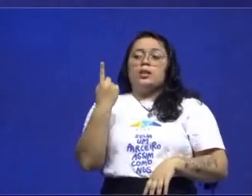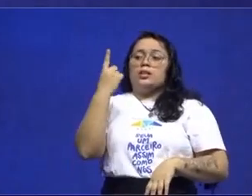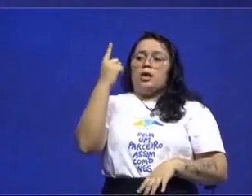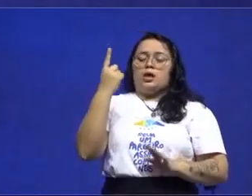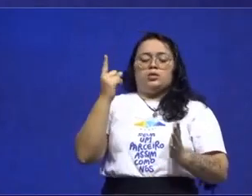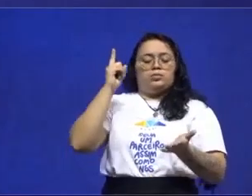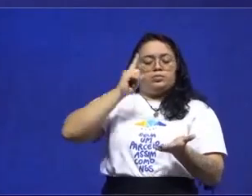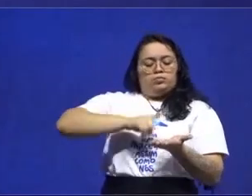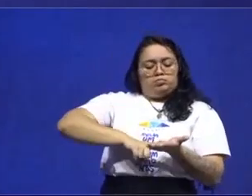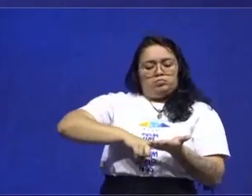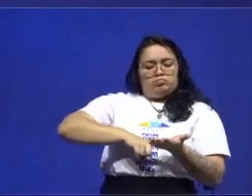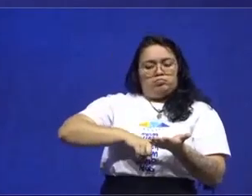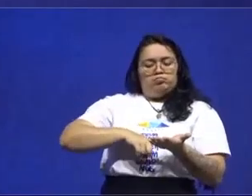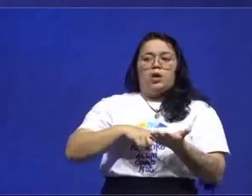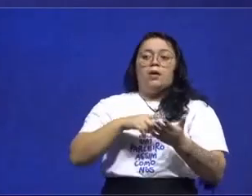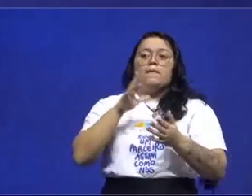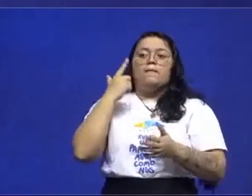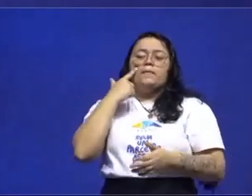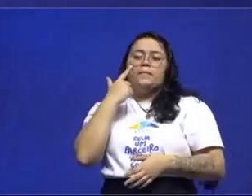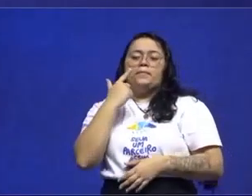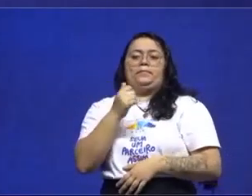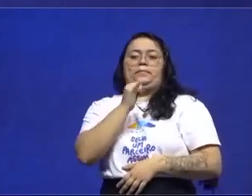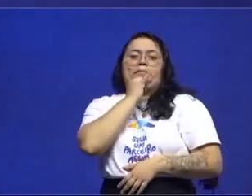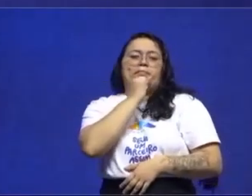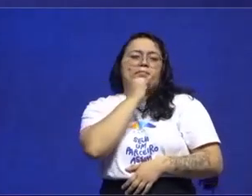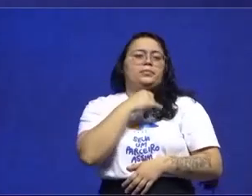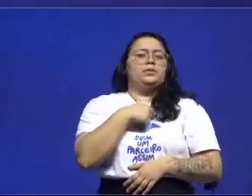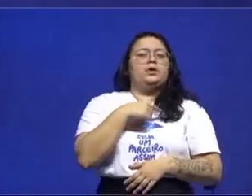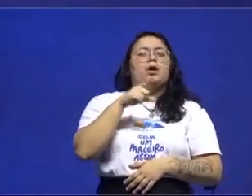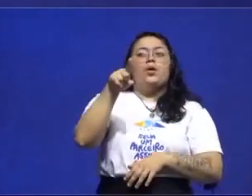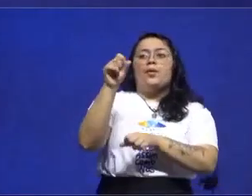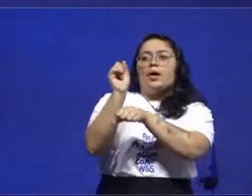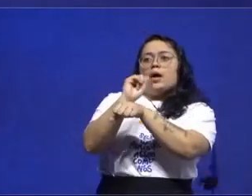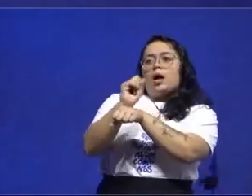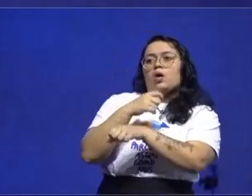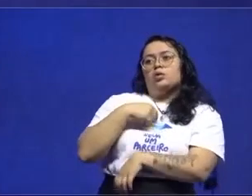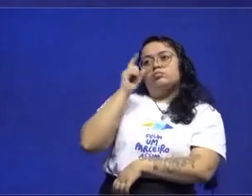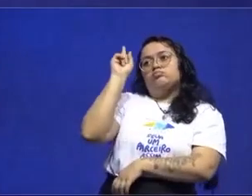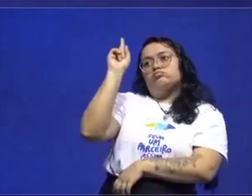everything he picked up, for example if the mother offered a cart then he kept touching the cart